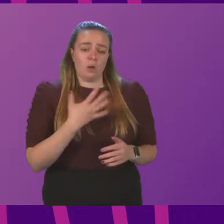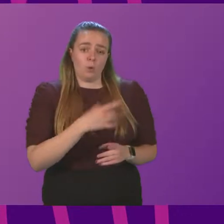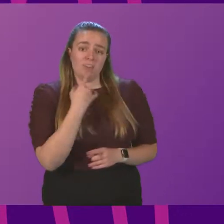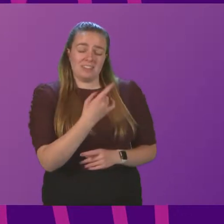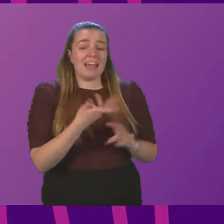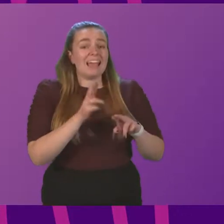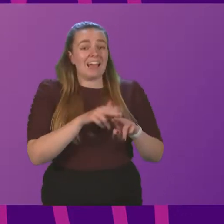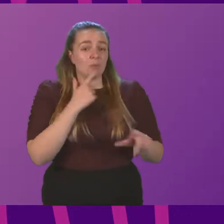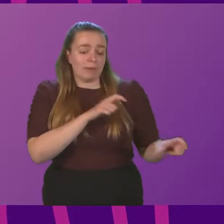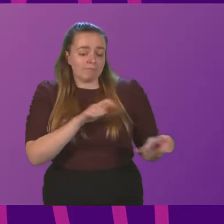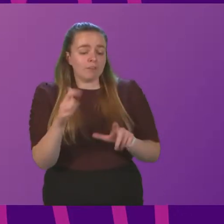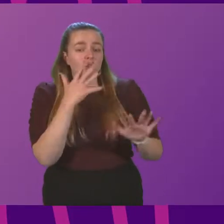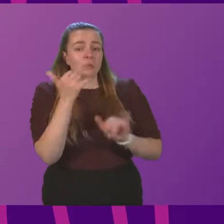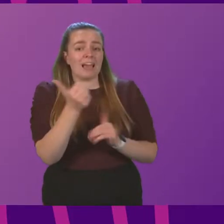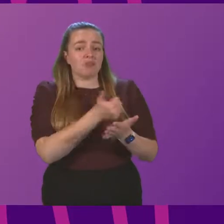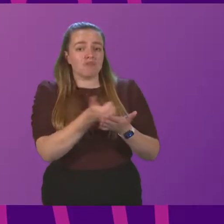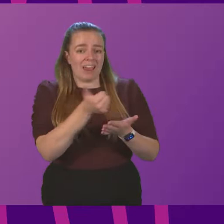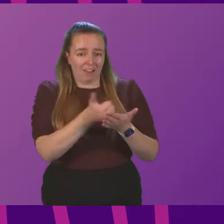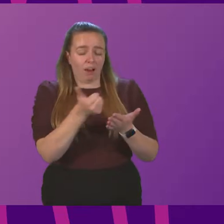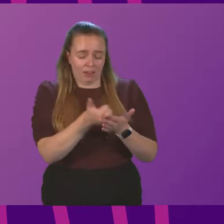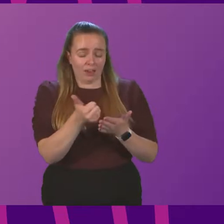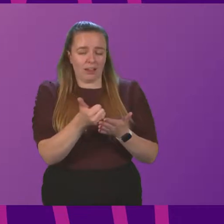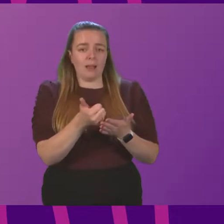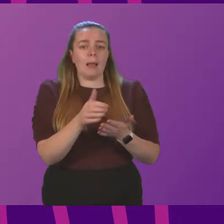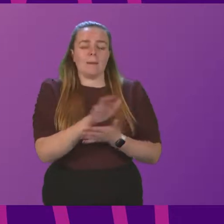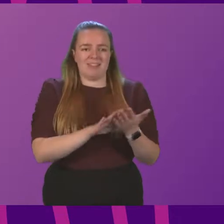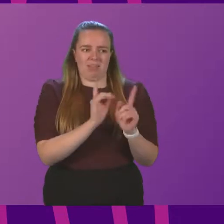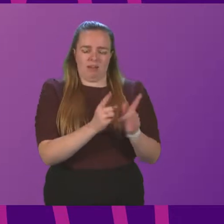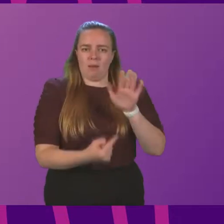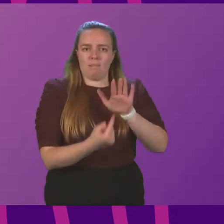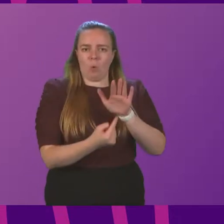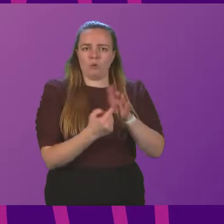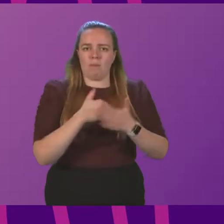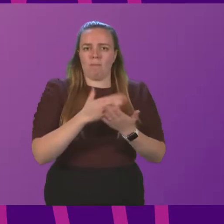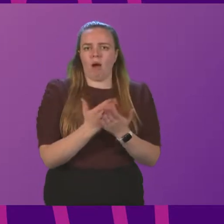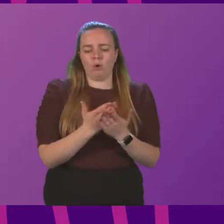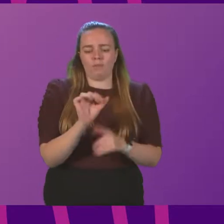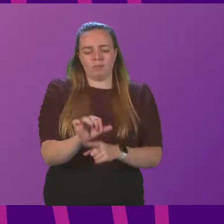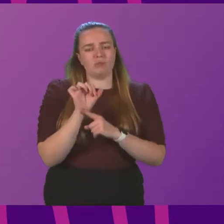Testing ourselves regularly is an important part of the protective measures that we have